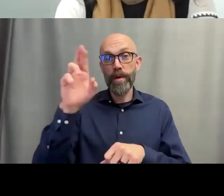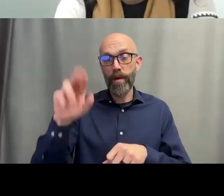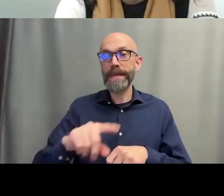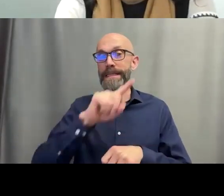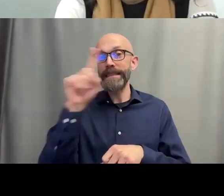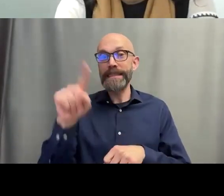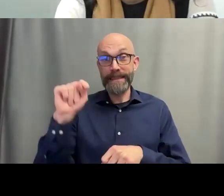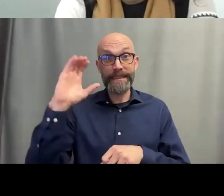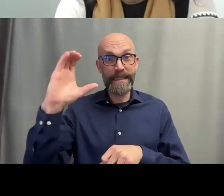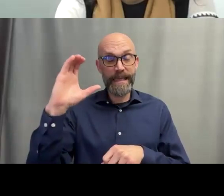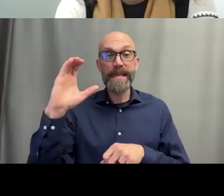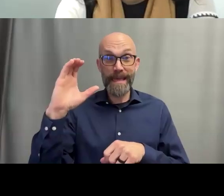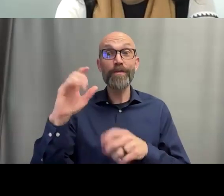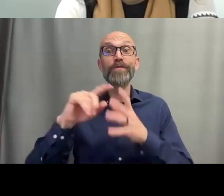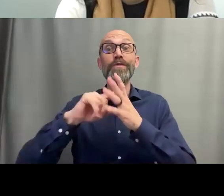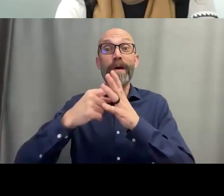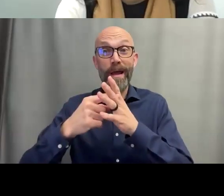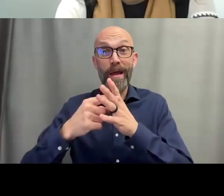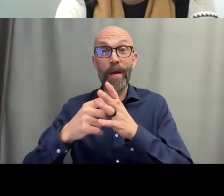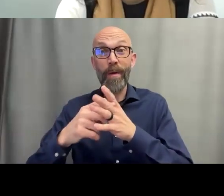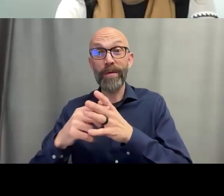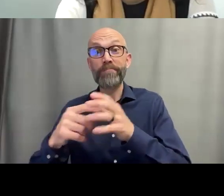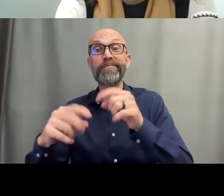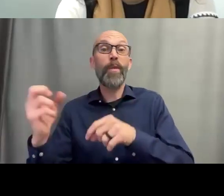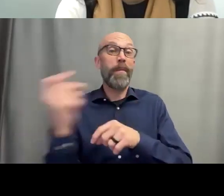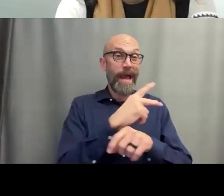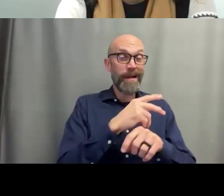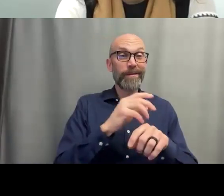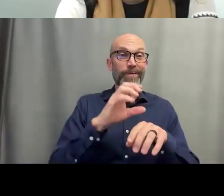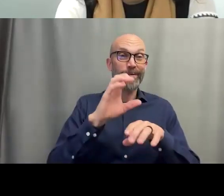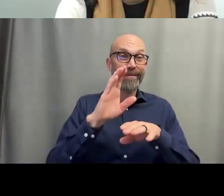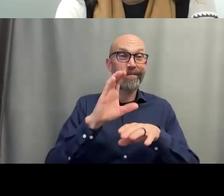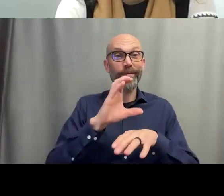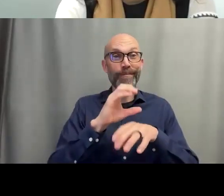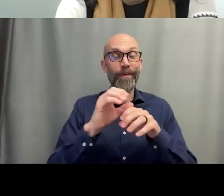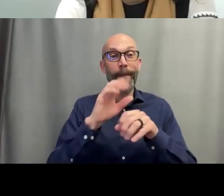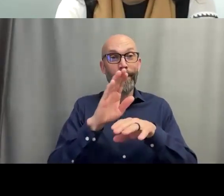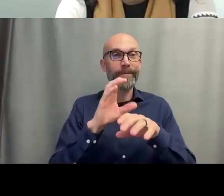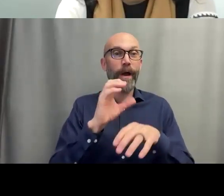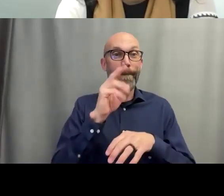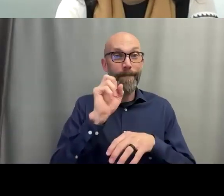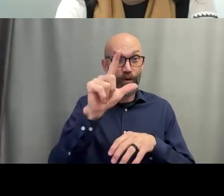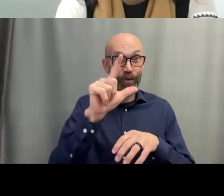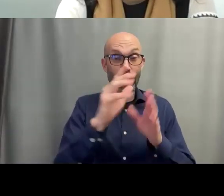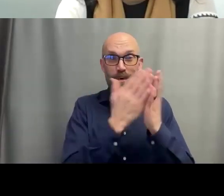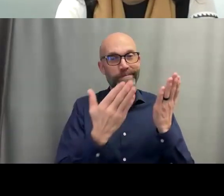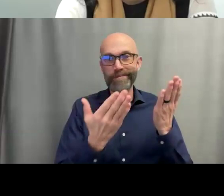it's really hard to go back to a commercial textbook. It's just it's just much, much more, you know, aligns